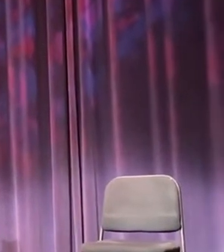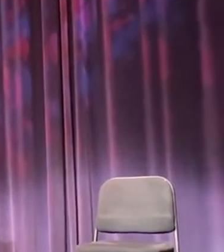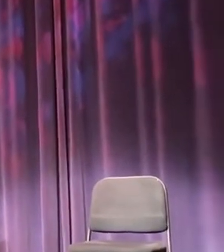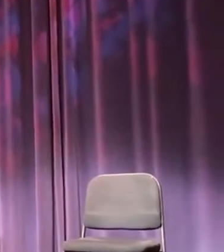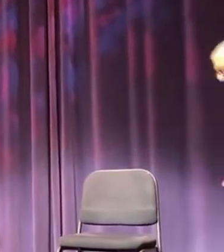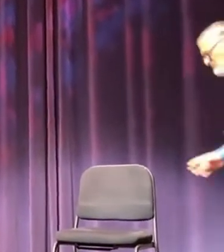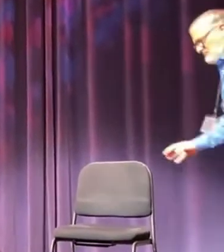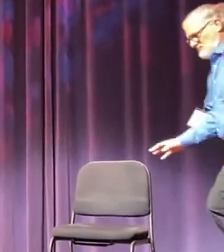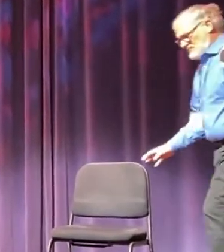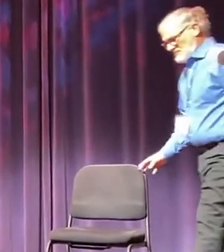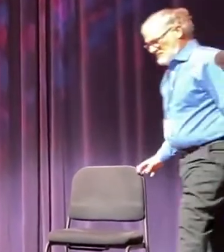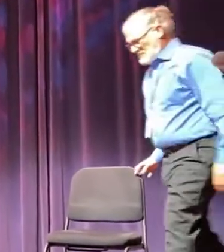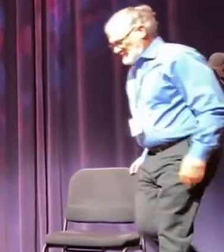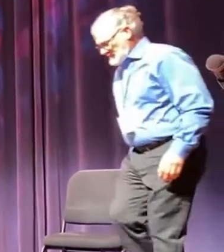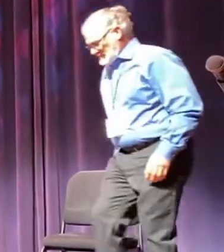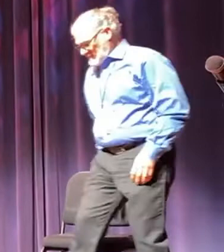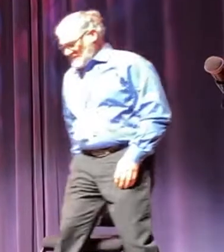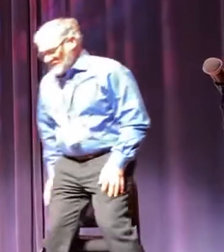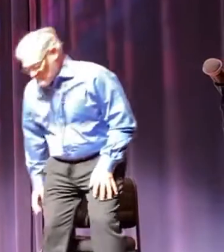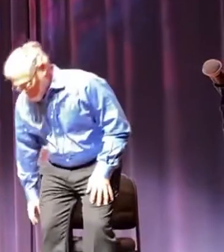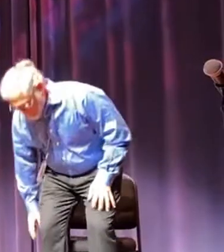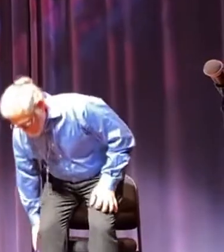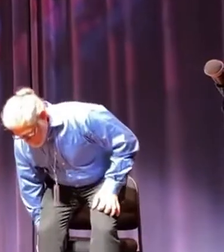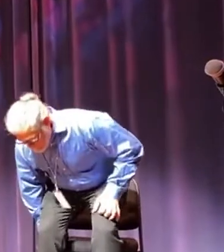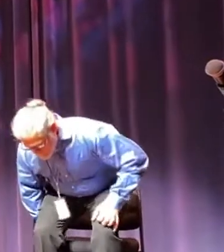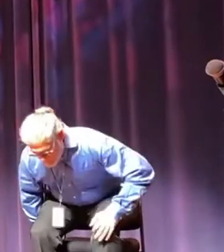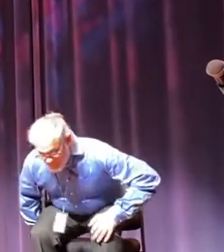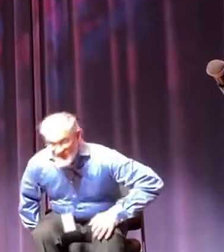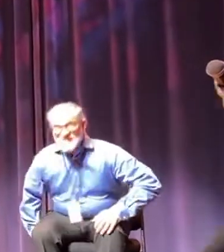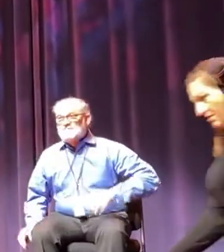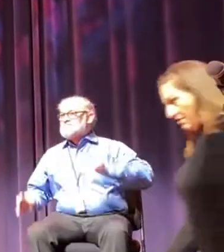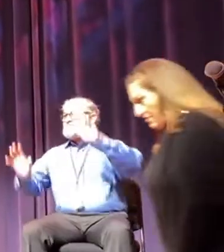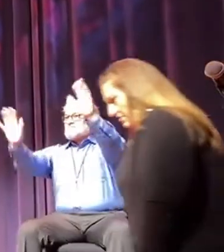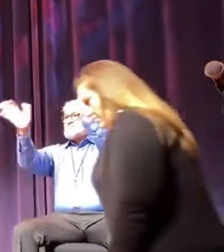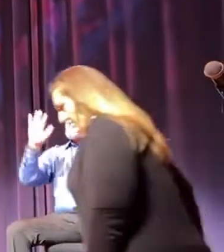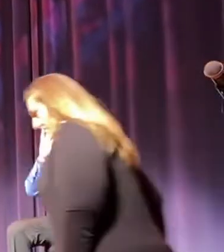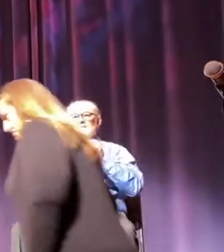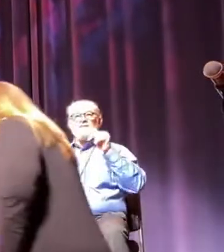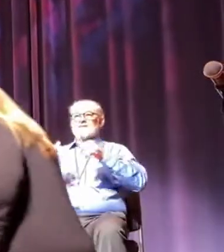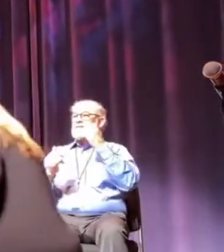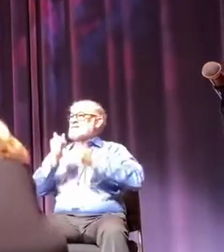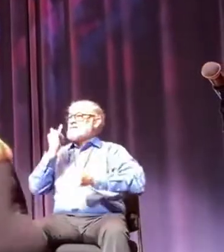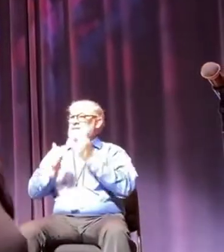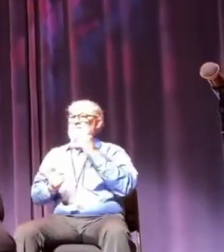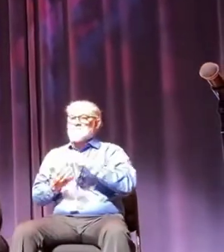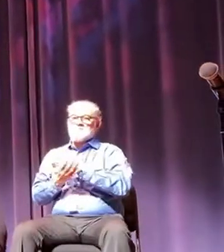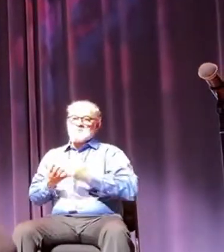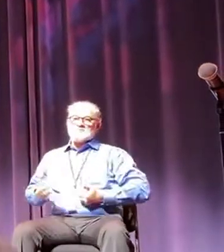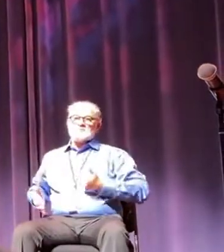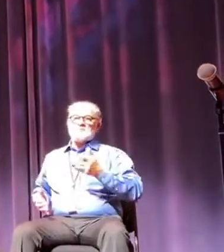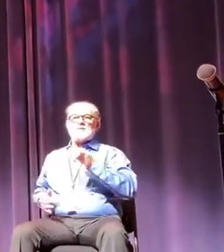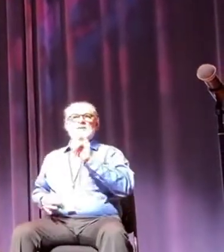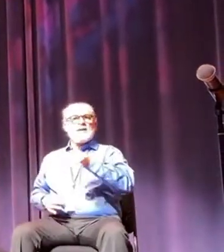And this is my last piece for you all. It's called Take Me to That Place of Ancestral Memory.